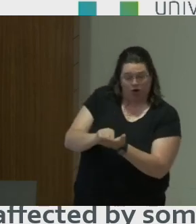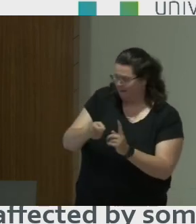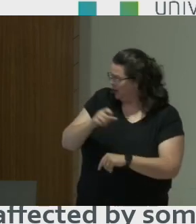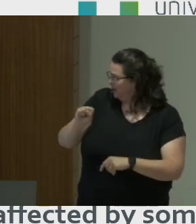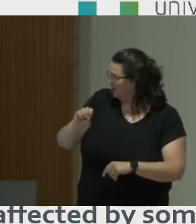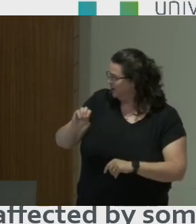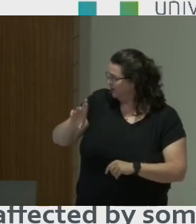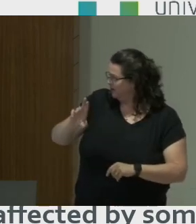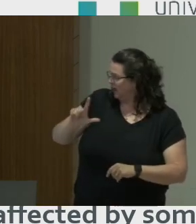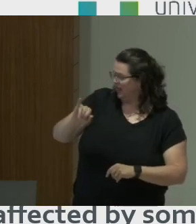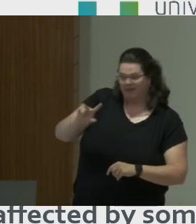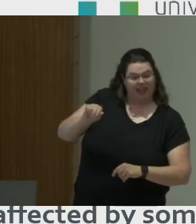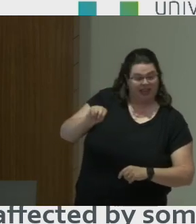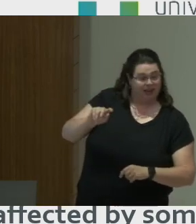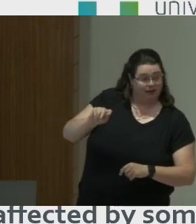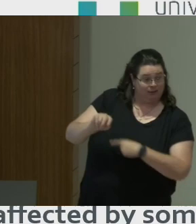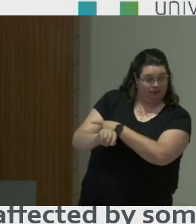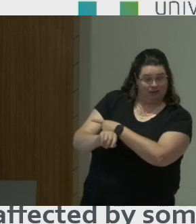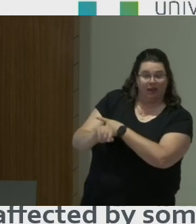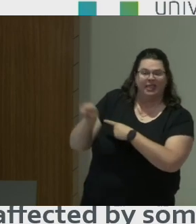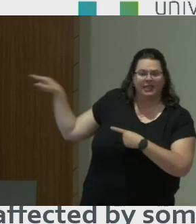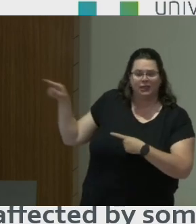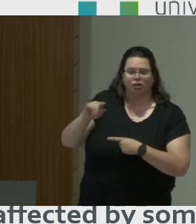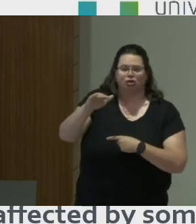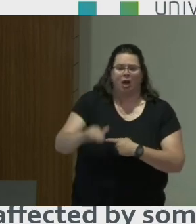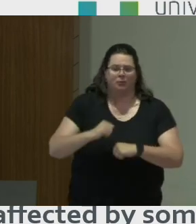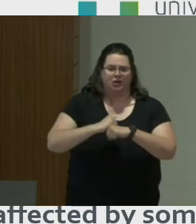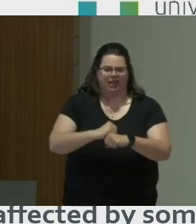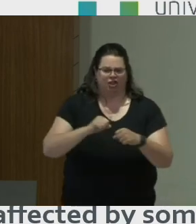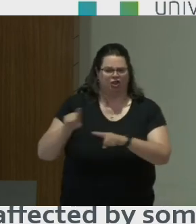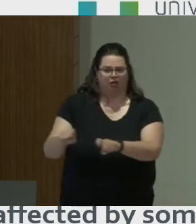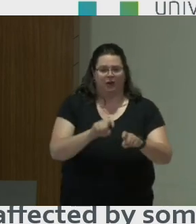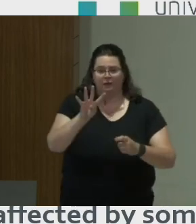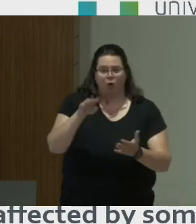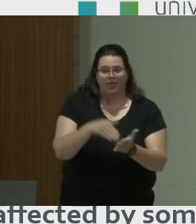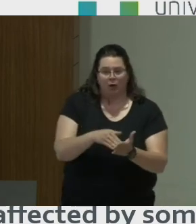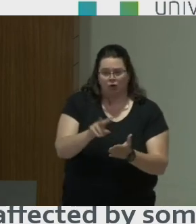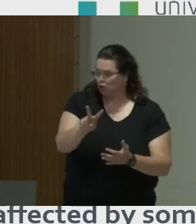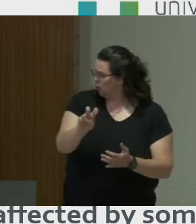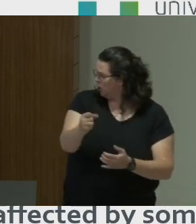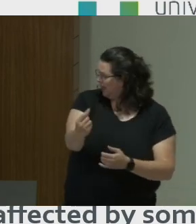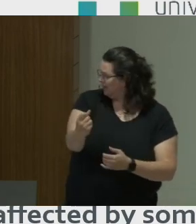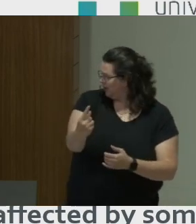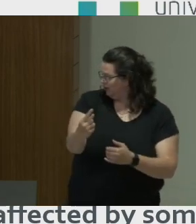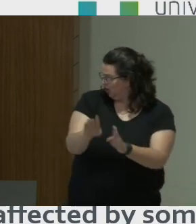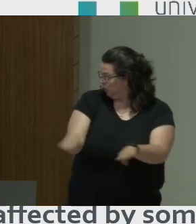looked to a child protection sample of 40,211 children, a general sample, they